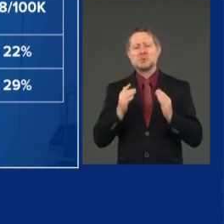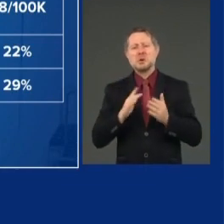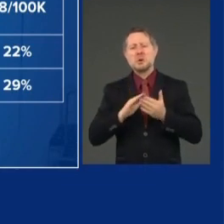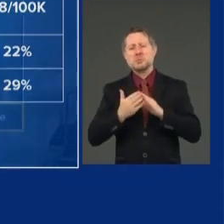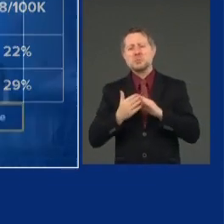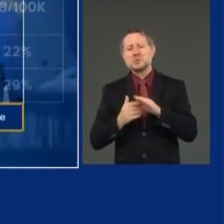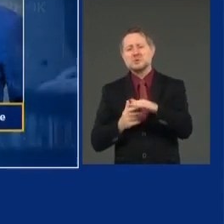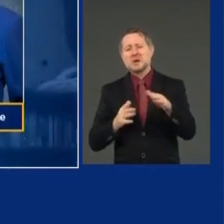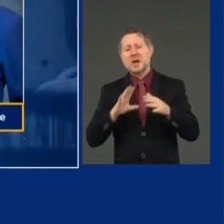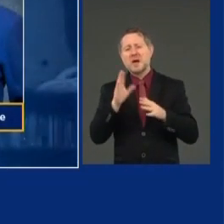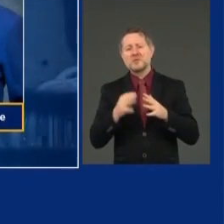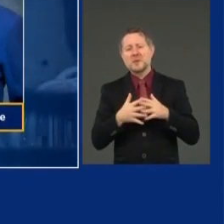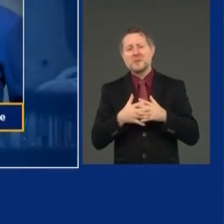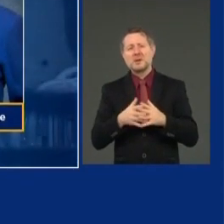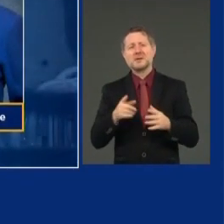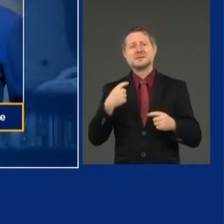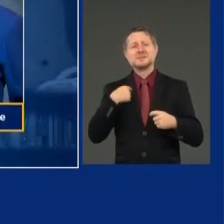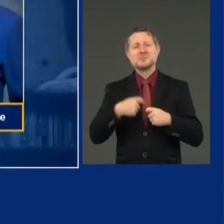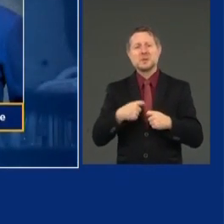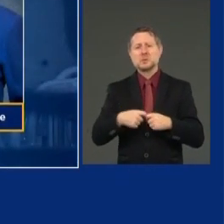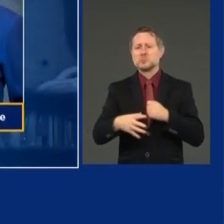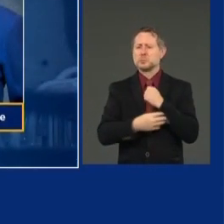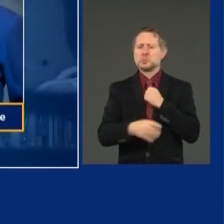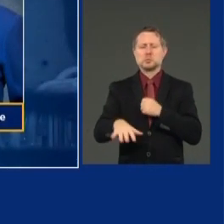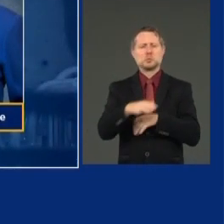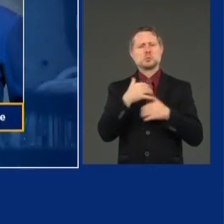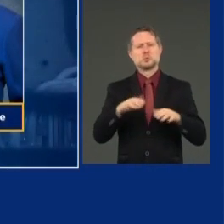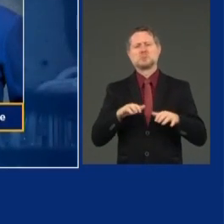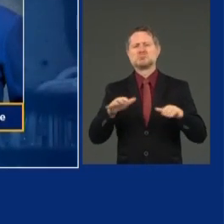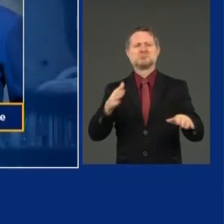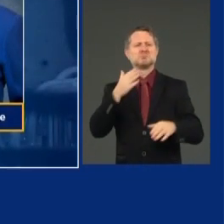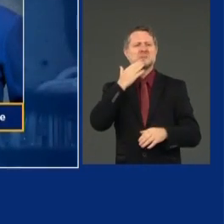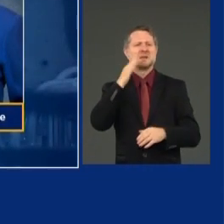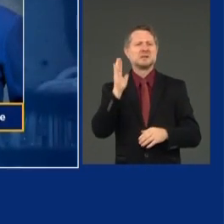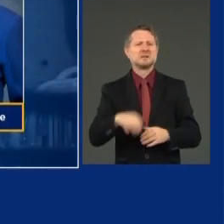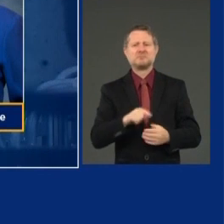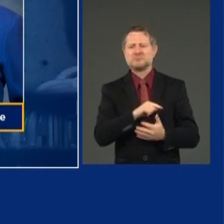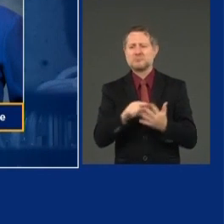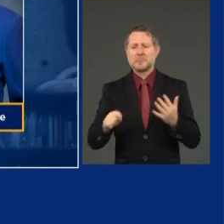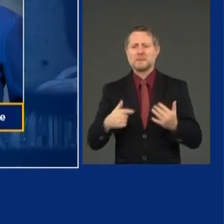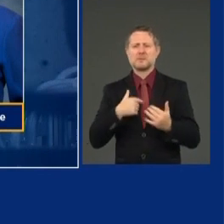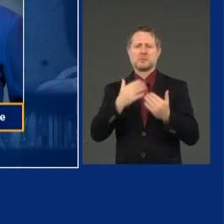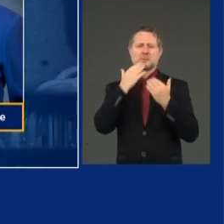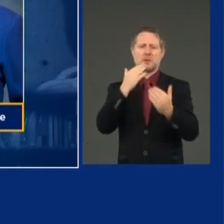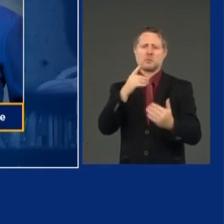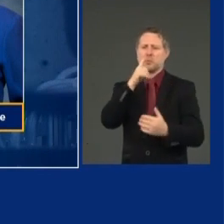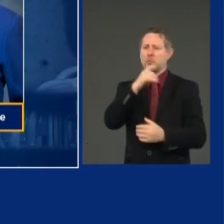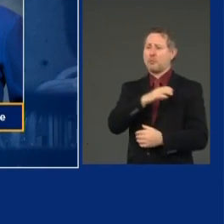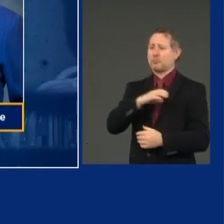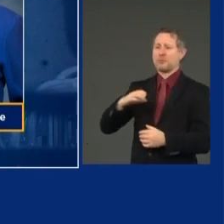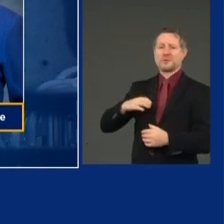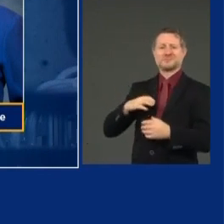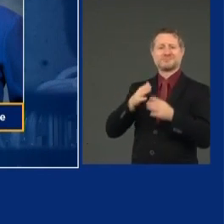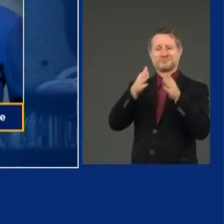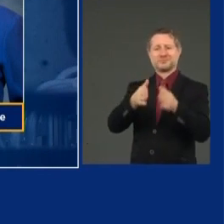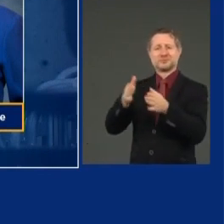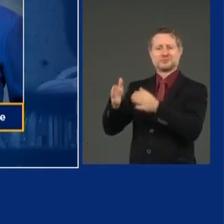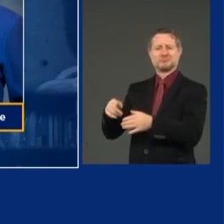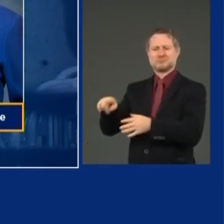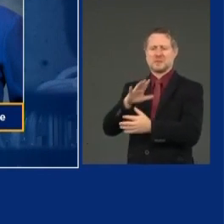LESS THAN STATEN ISLAND. HIGHER IN COMMUNITIES OF COLOR